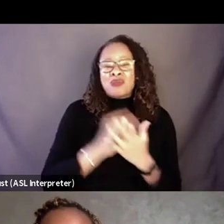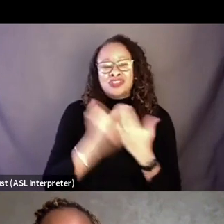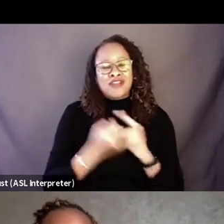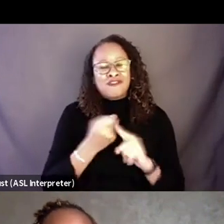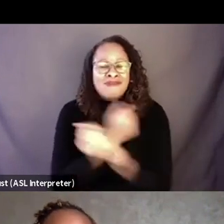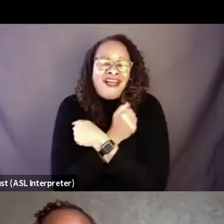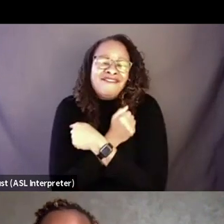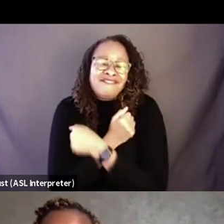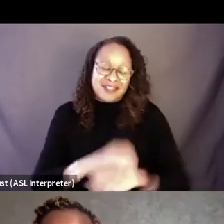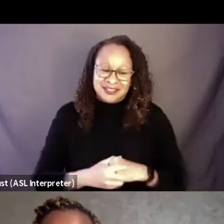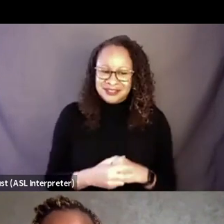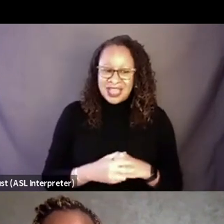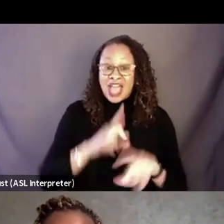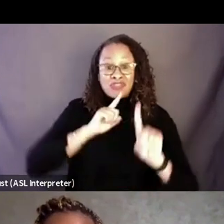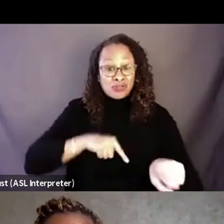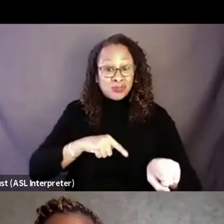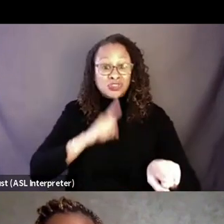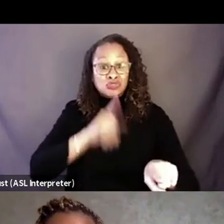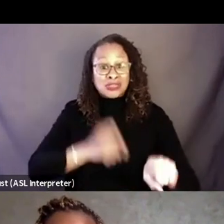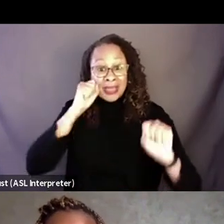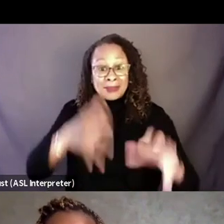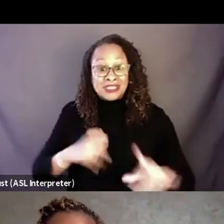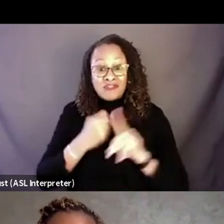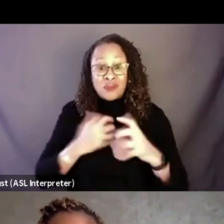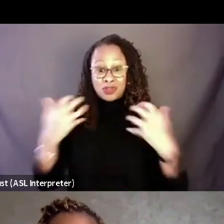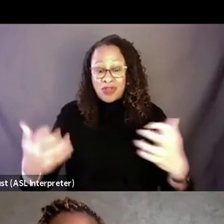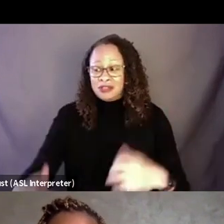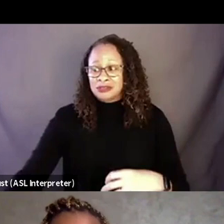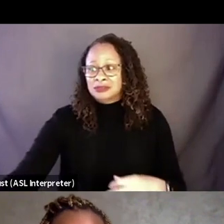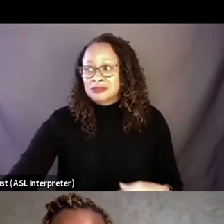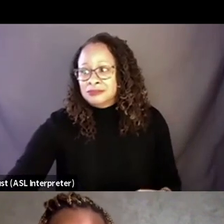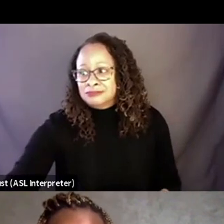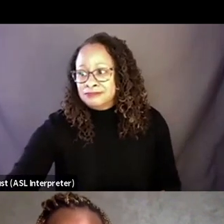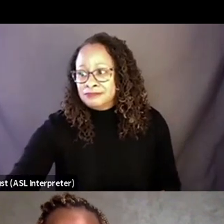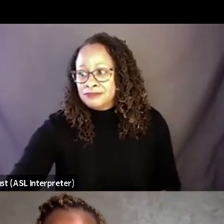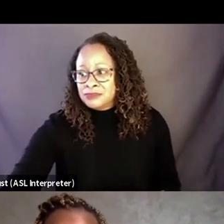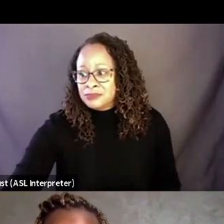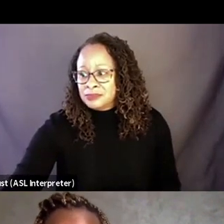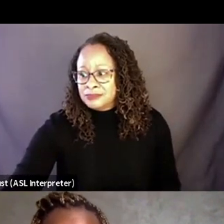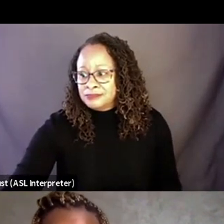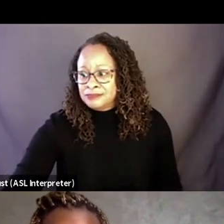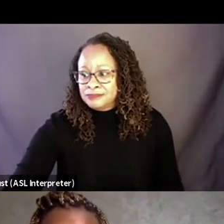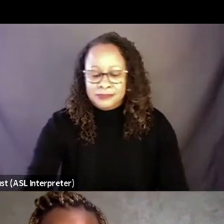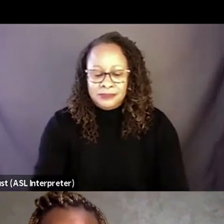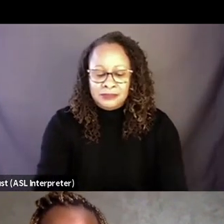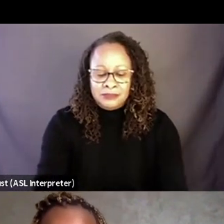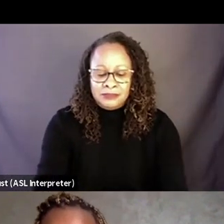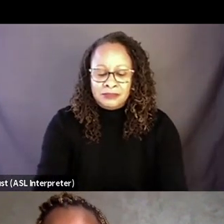and the response was actually quite amazing from the crowd. And we who came as underdogs who had no idea what we were doing in that room,